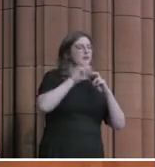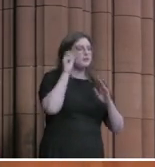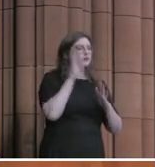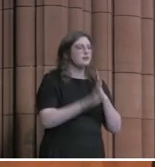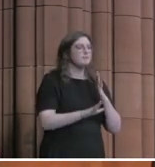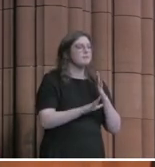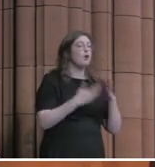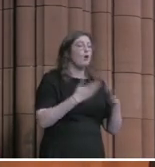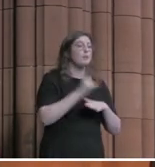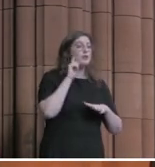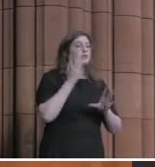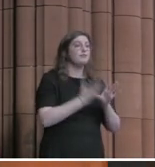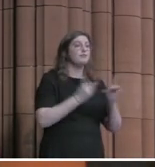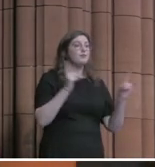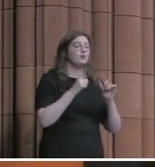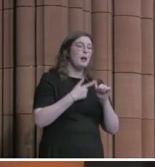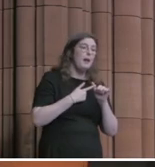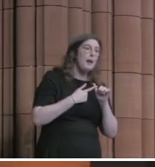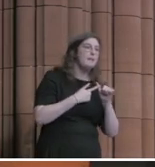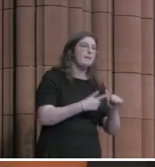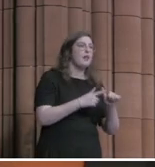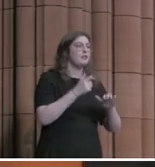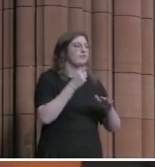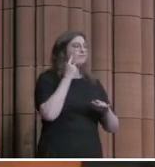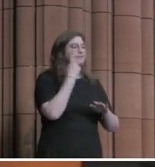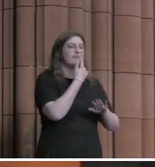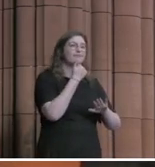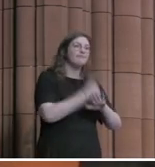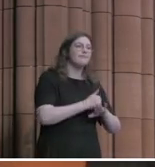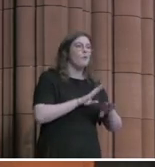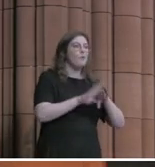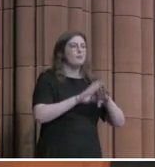it's applying evidence-based practises to improve the health of organisations.